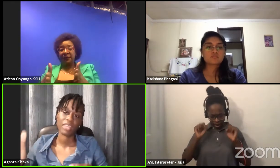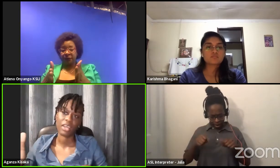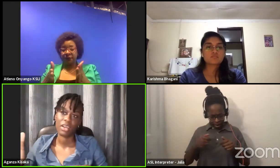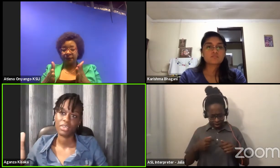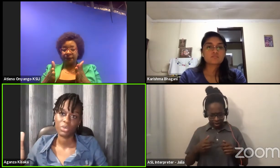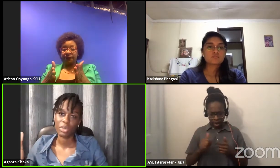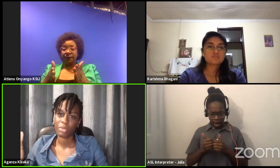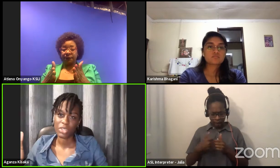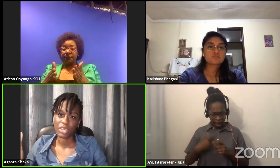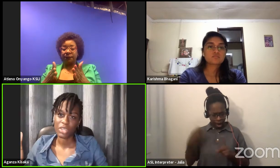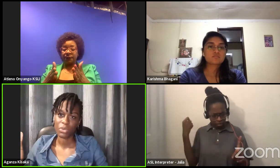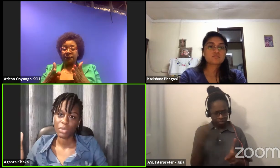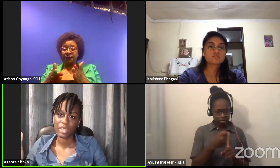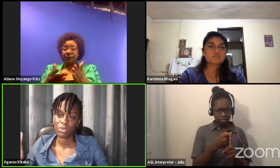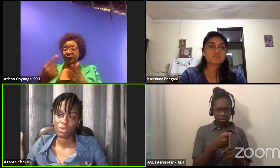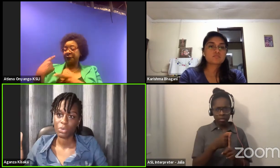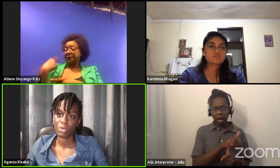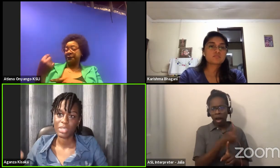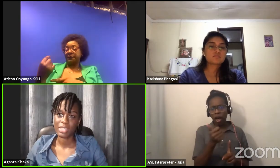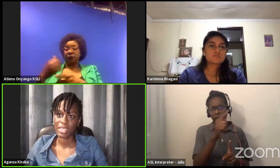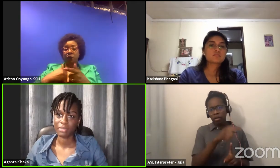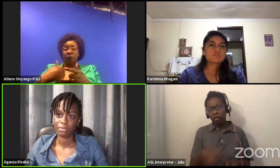they are in the world 'cause I don't know when this work will be seen.